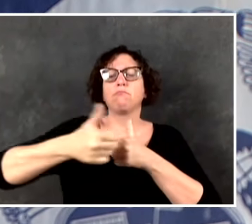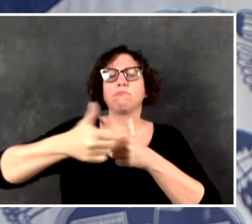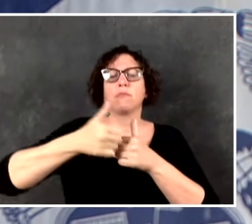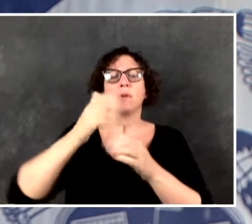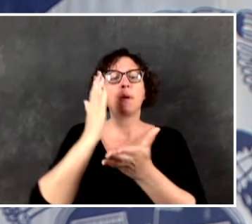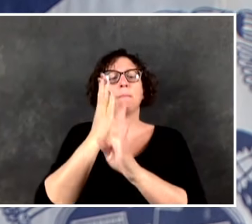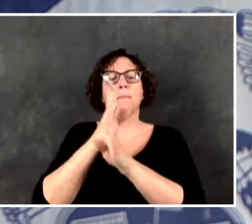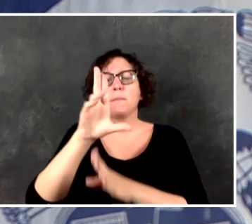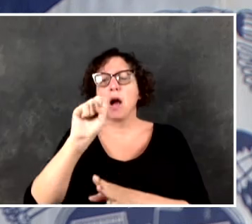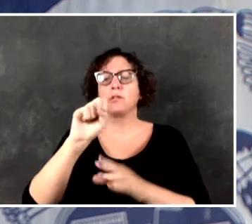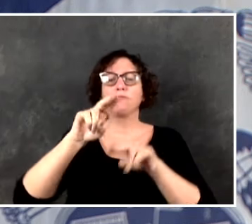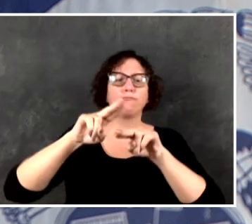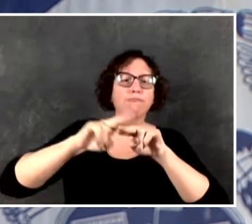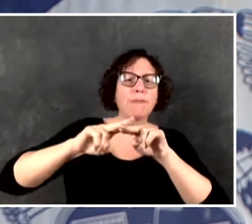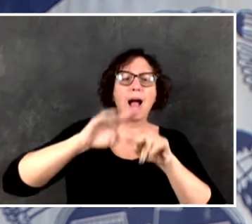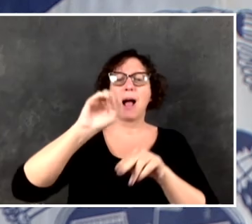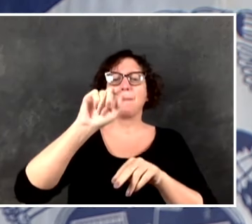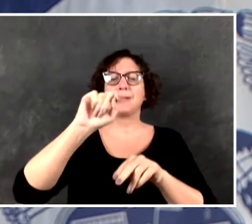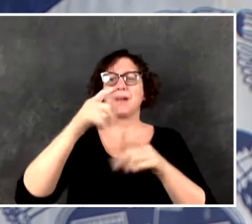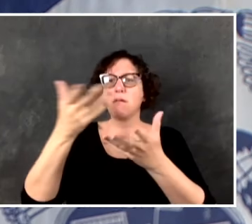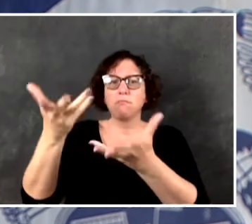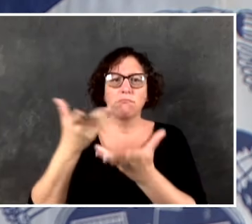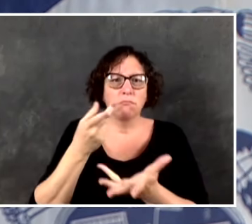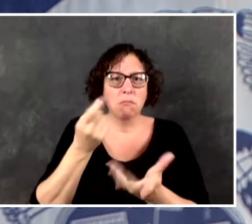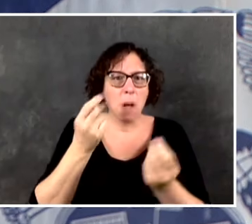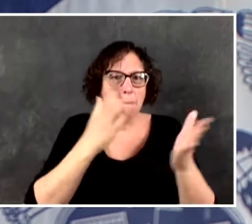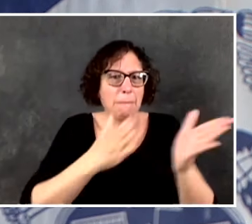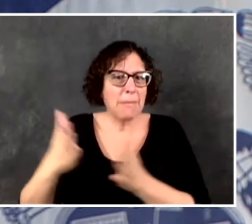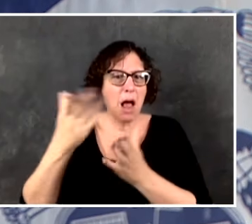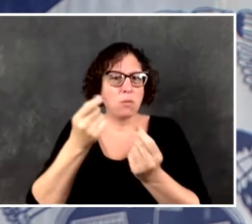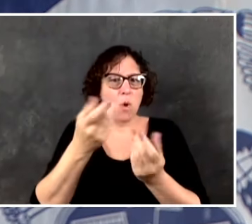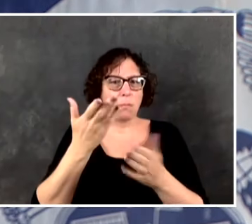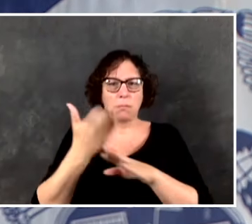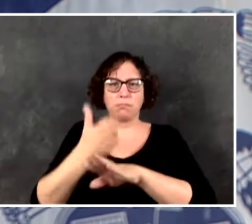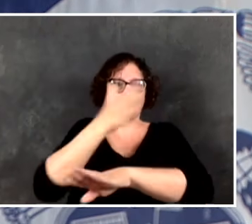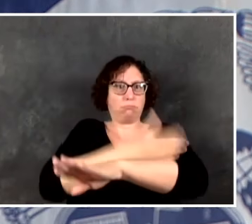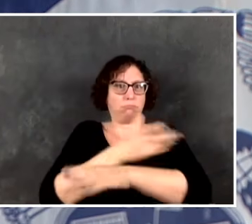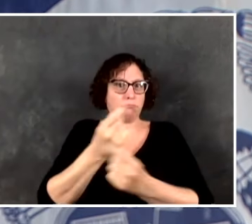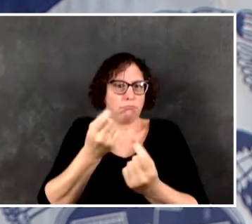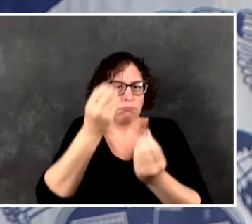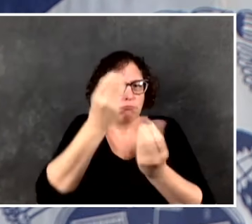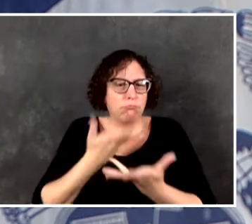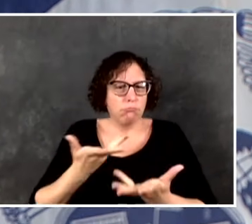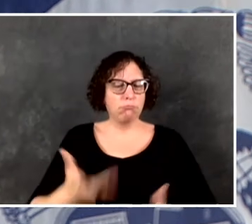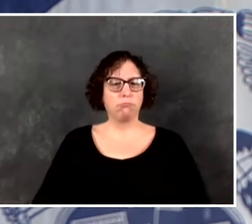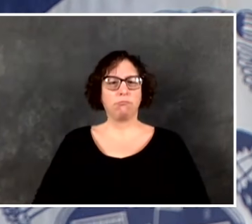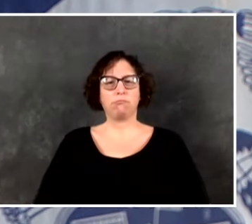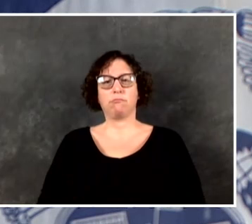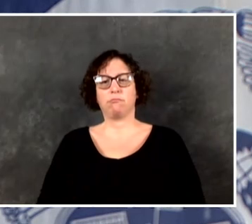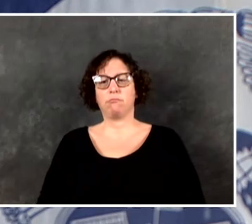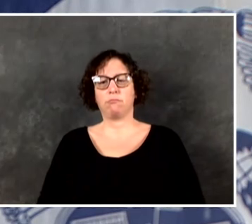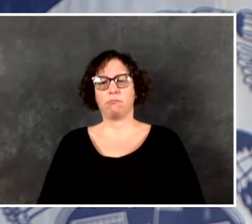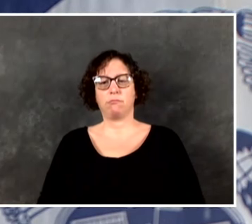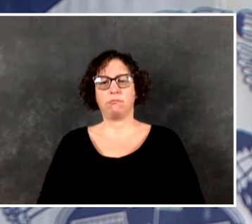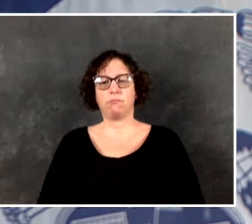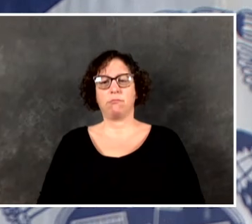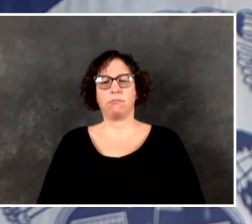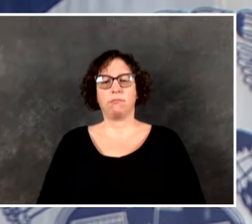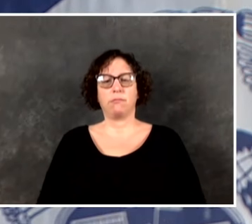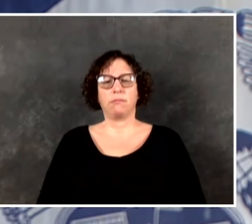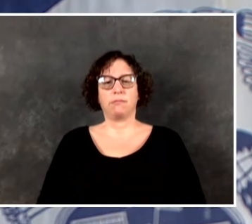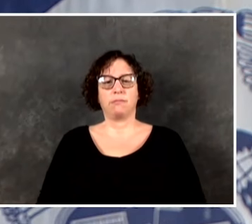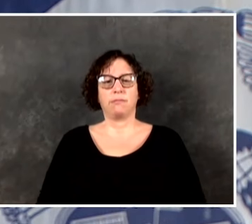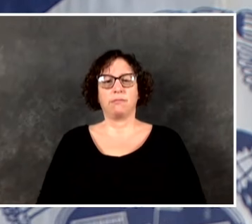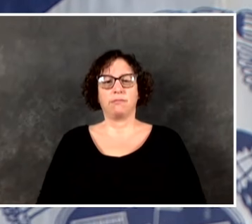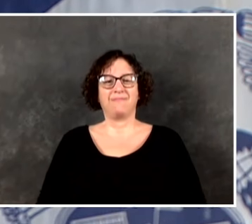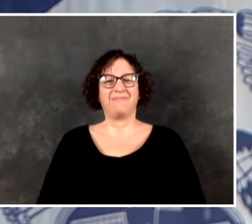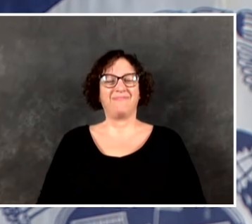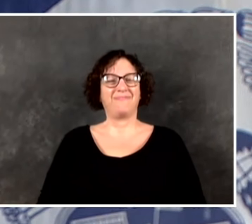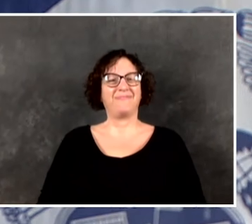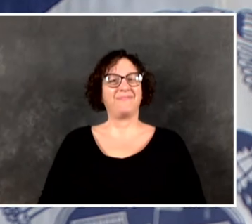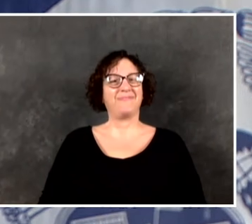WHICH PEOPLE SEEM